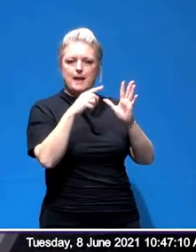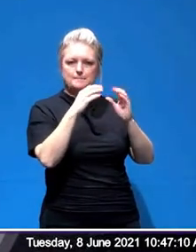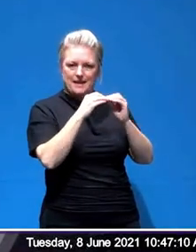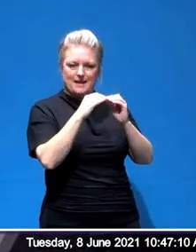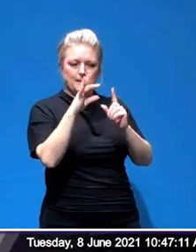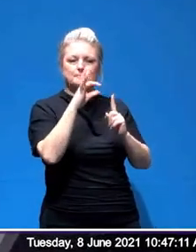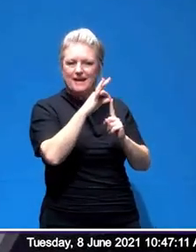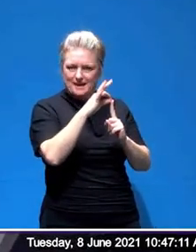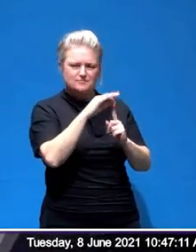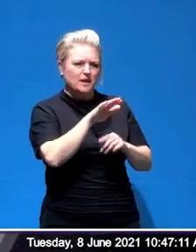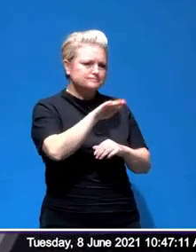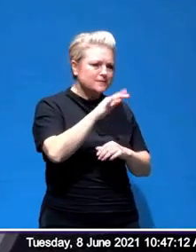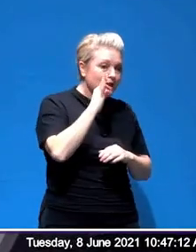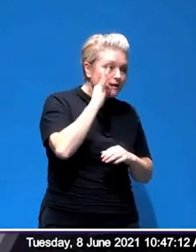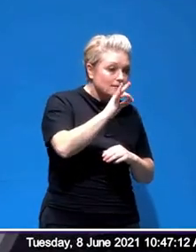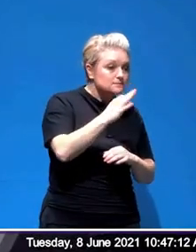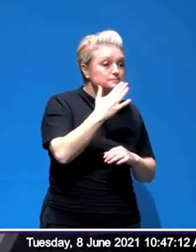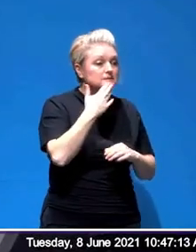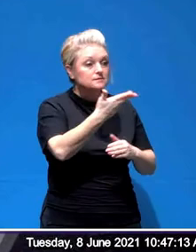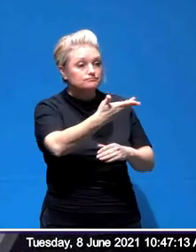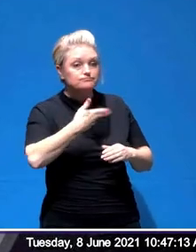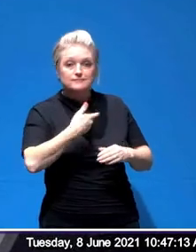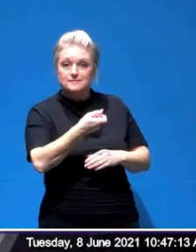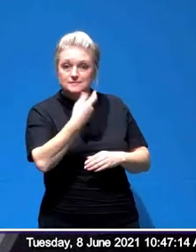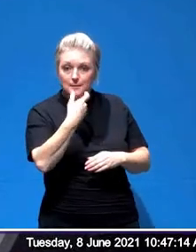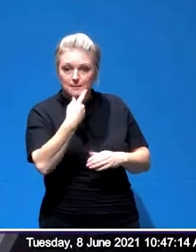Daniel's medication was packed in clear sachets.